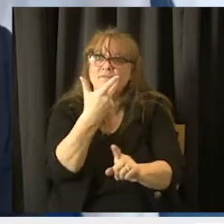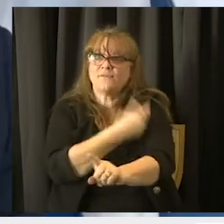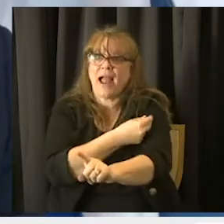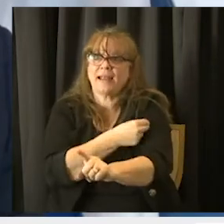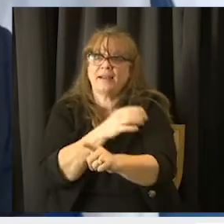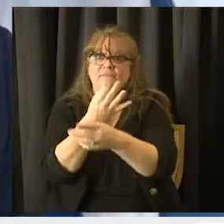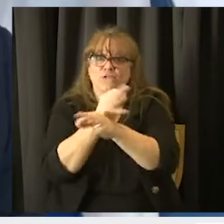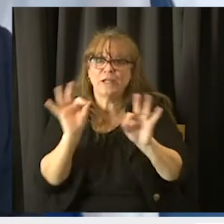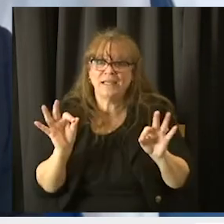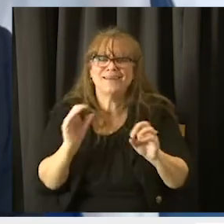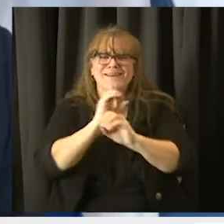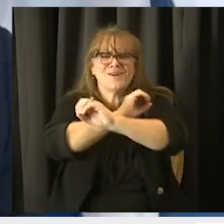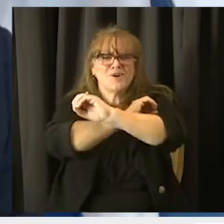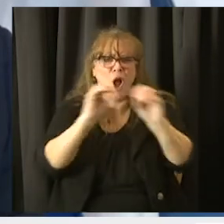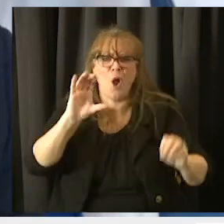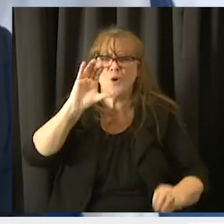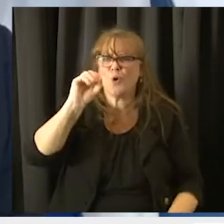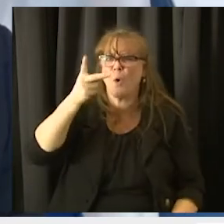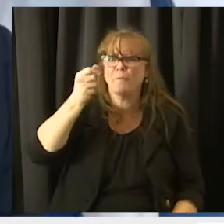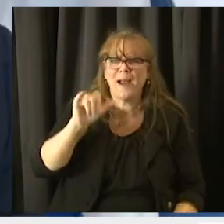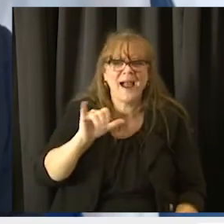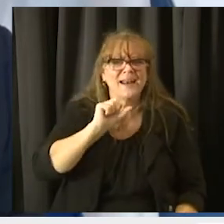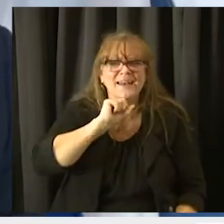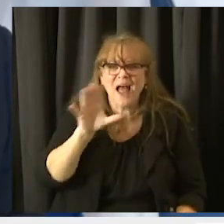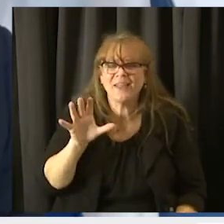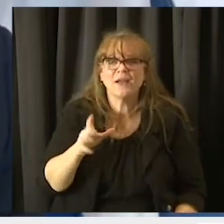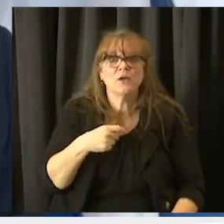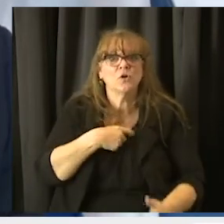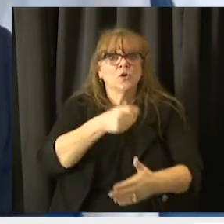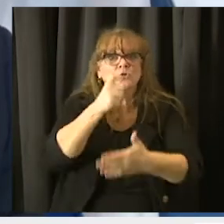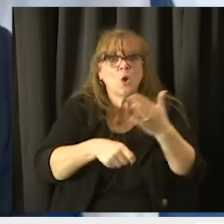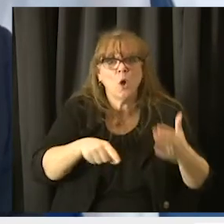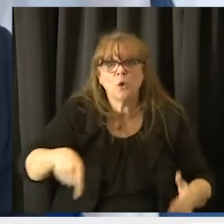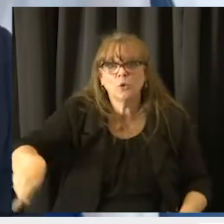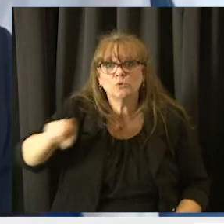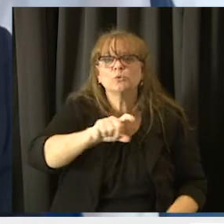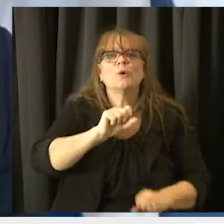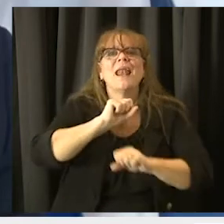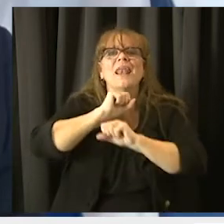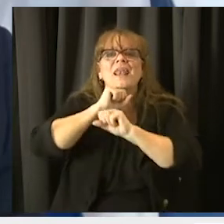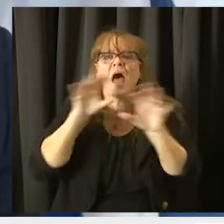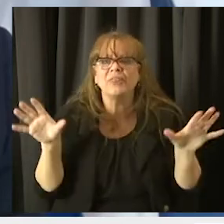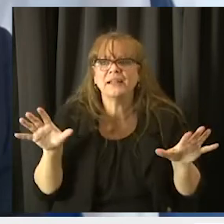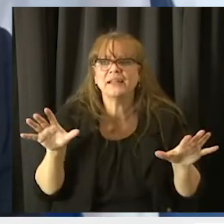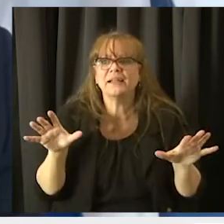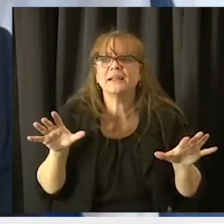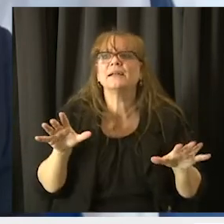a vaccine we want to avoid uh any problems with a uh black market or false product before they